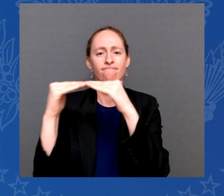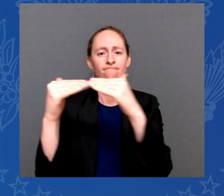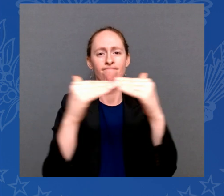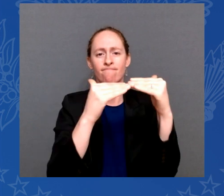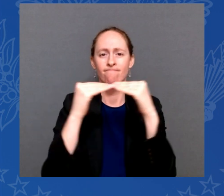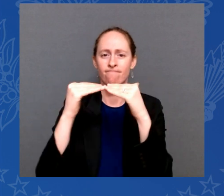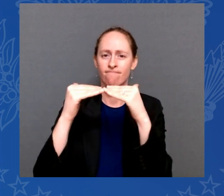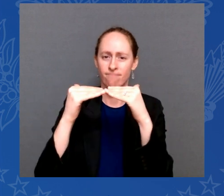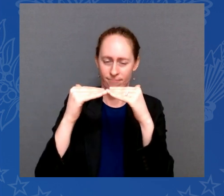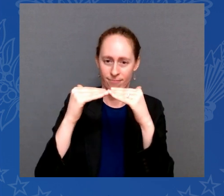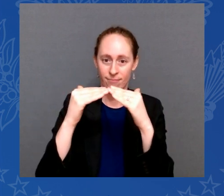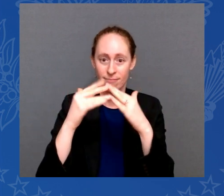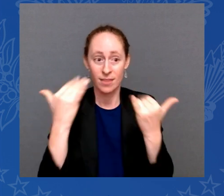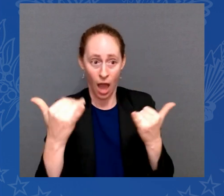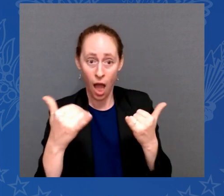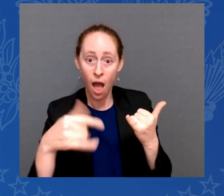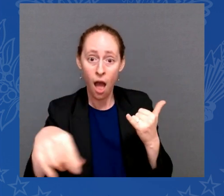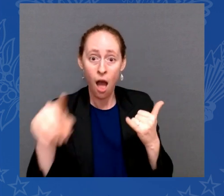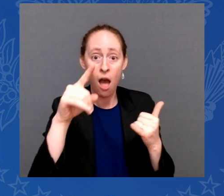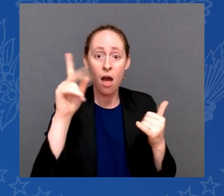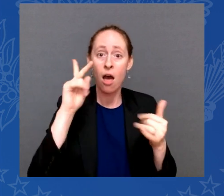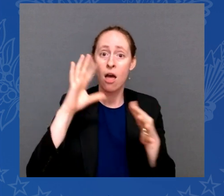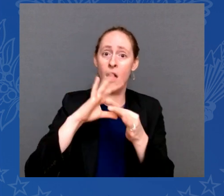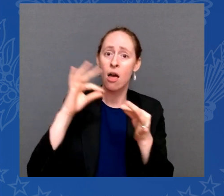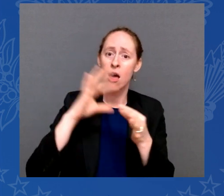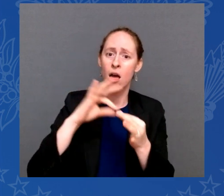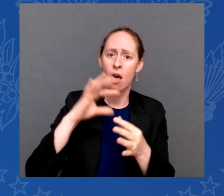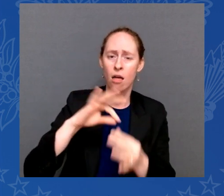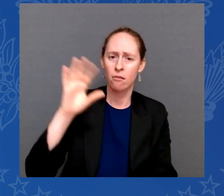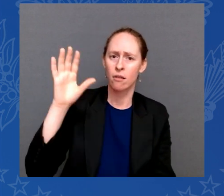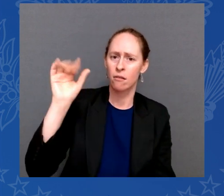to make decisions about their own lives and their bodies.